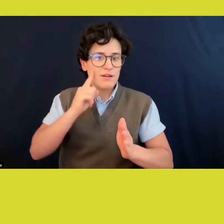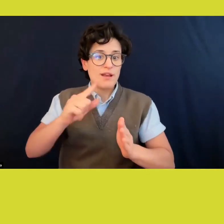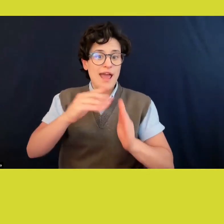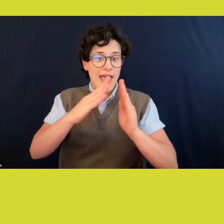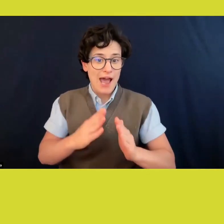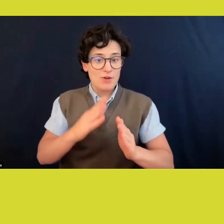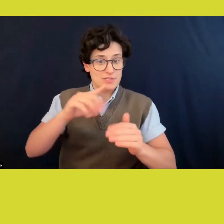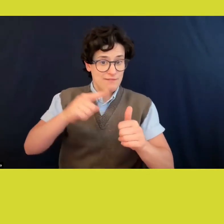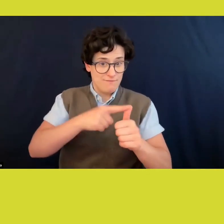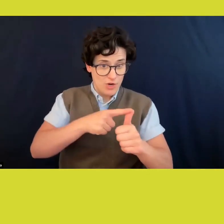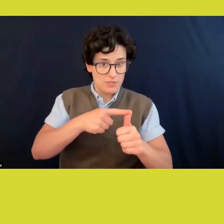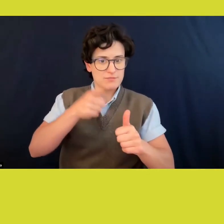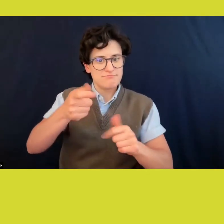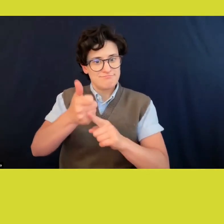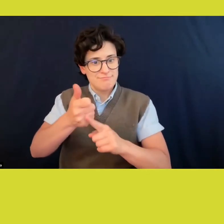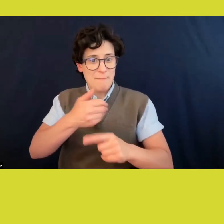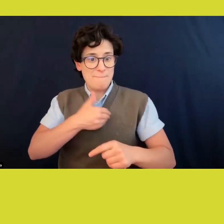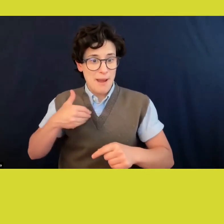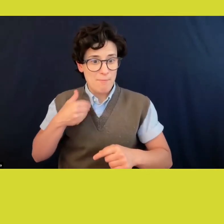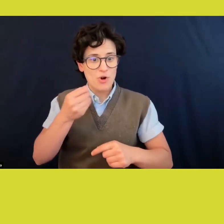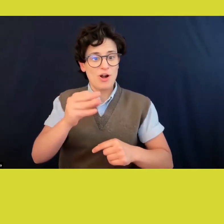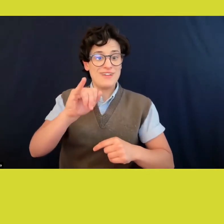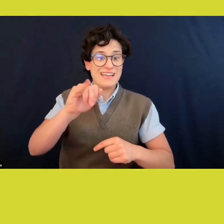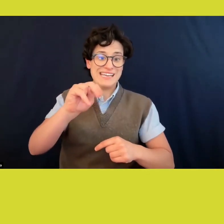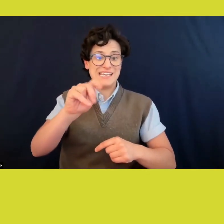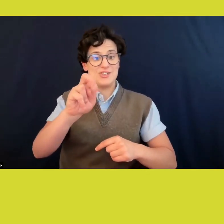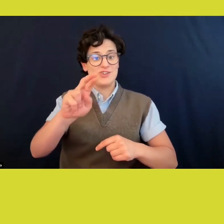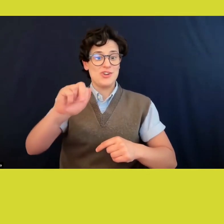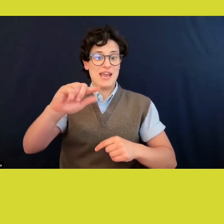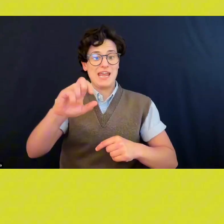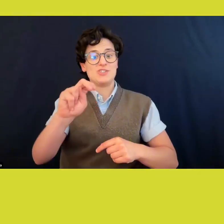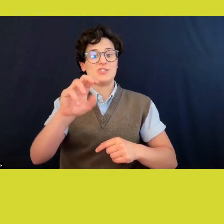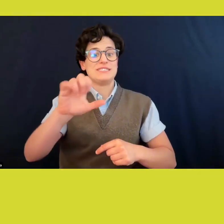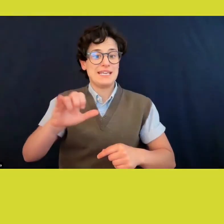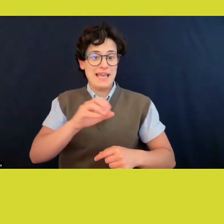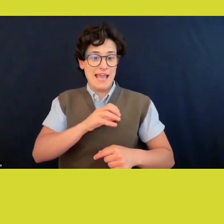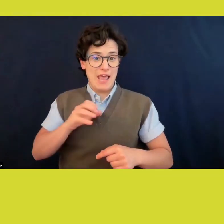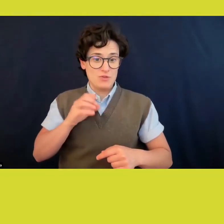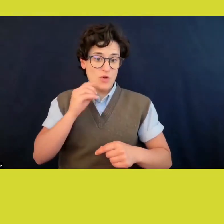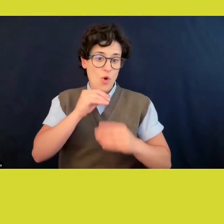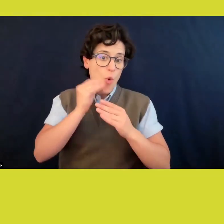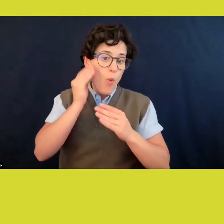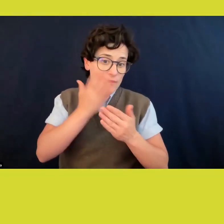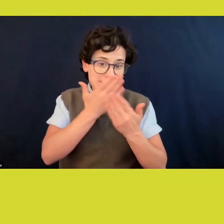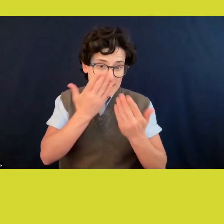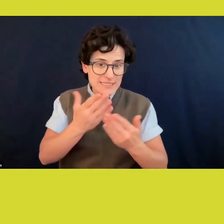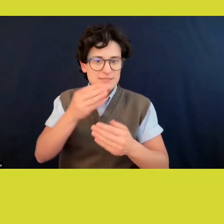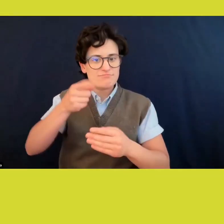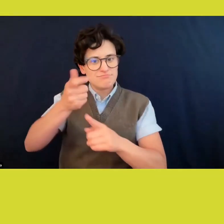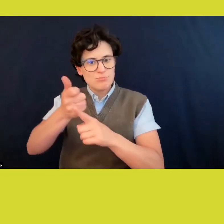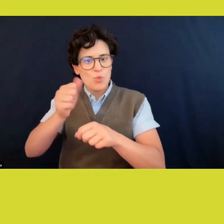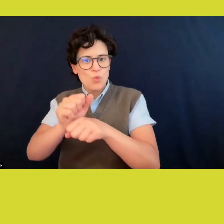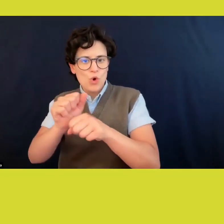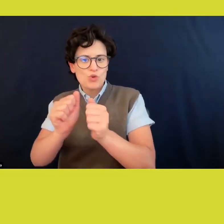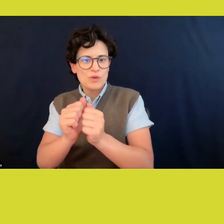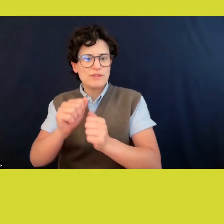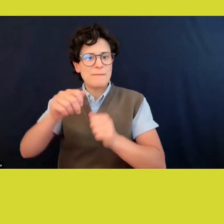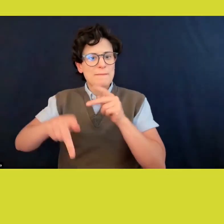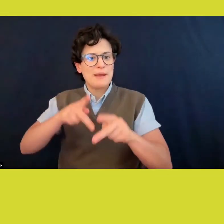Streets to Life DC, pardon me, and she is also a housing liaison for Serve Your City,